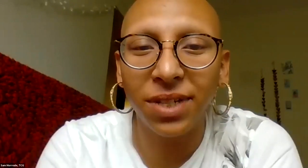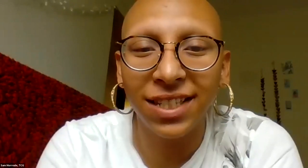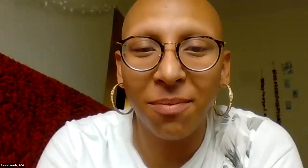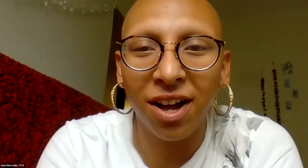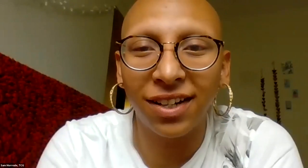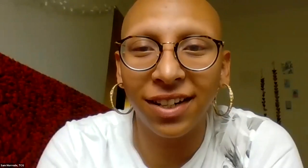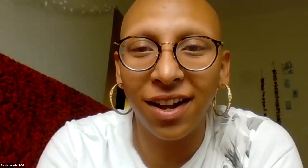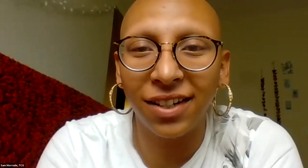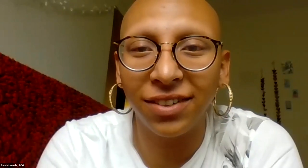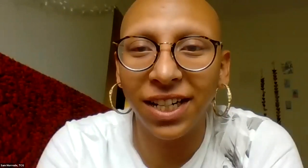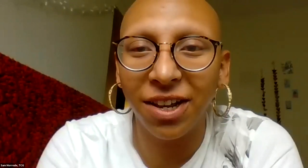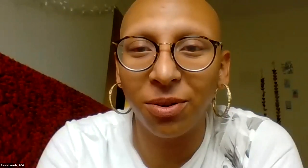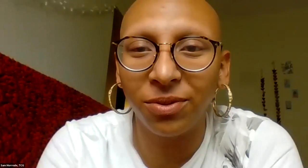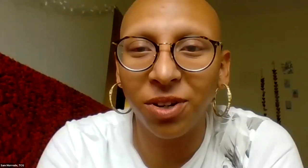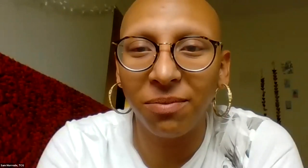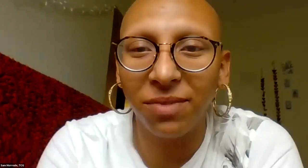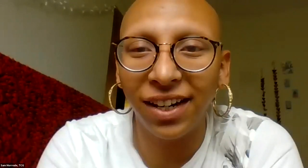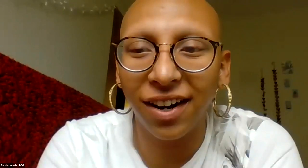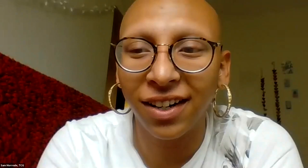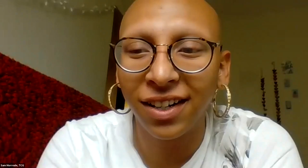please come on video, join me here.